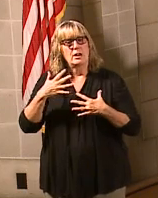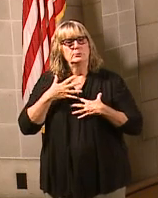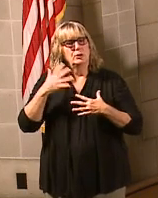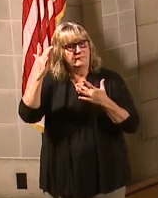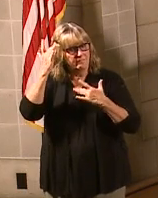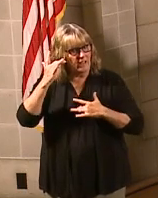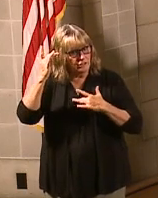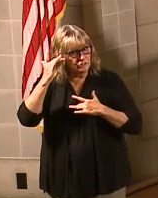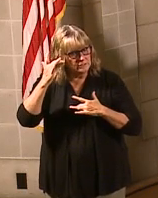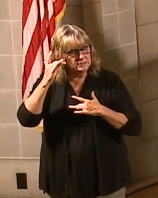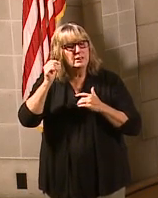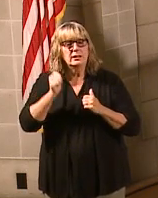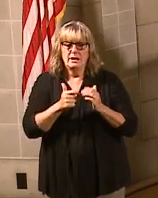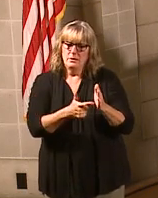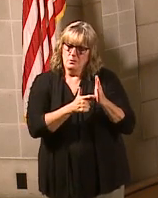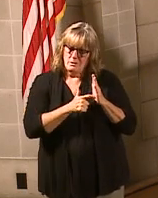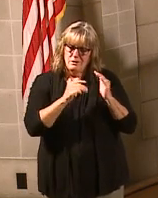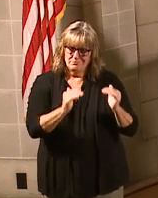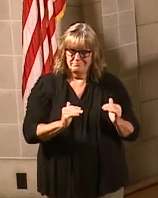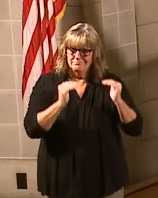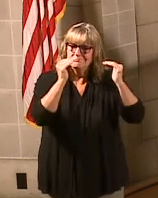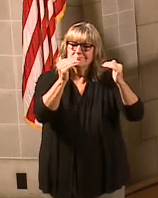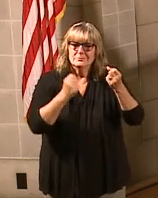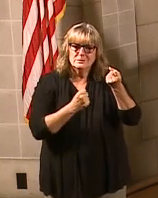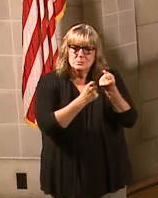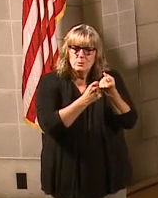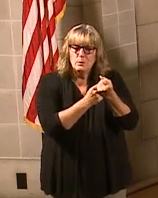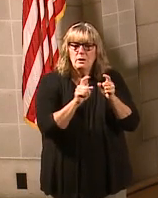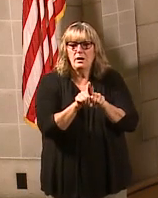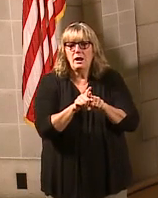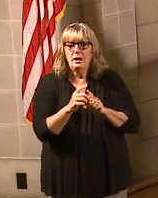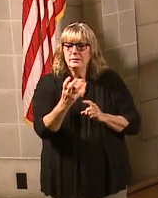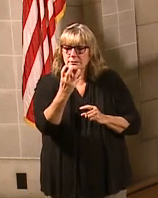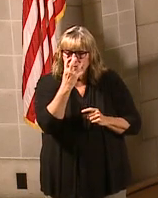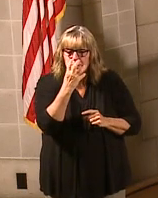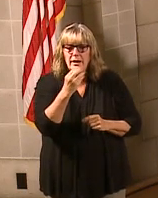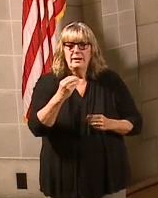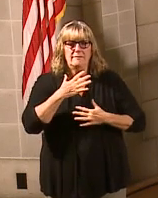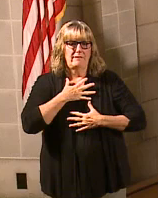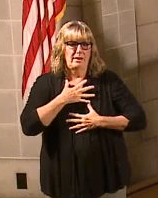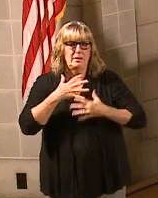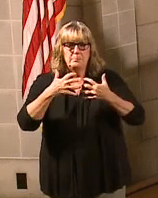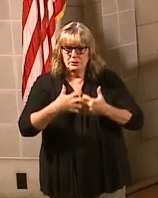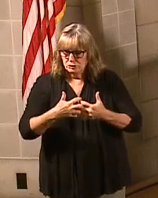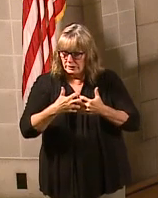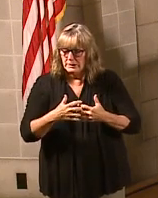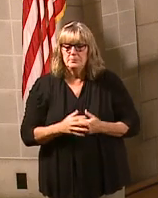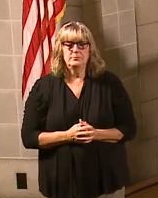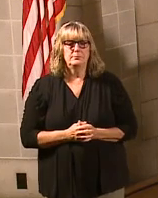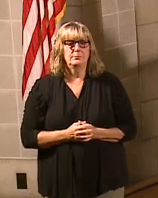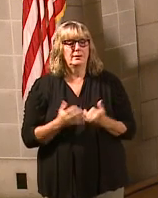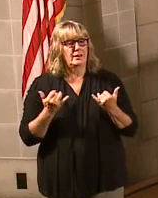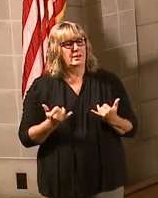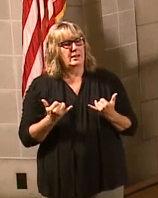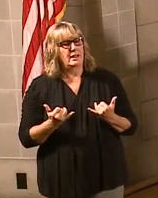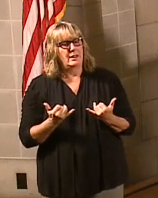SEEING AN INCREASE OF RSV PATIENTS.